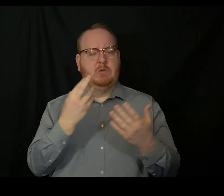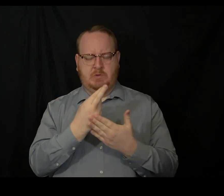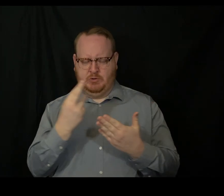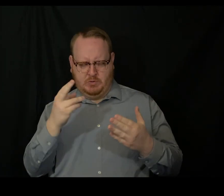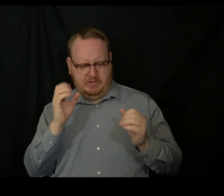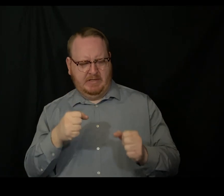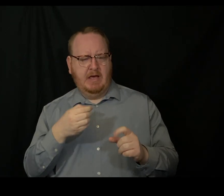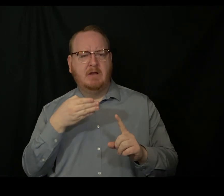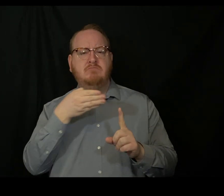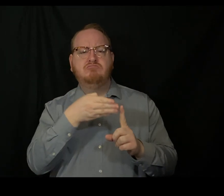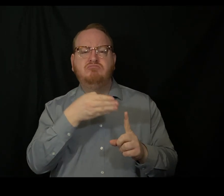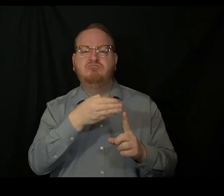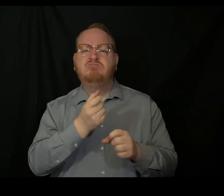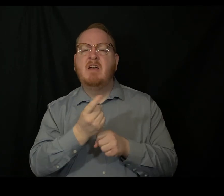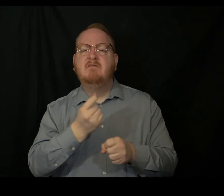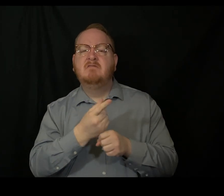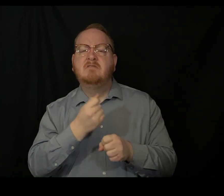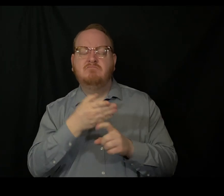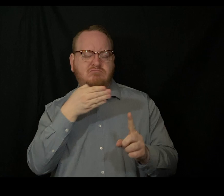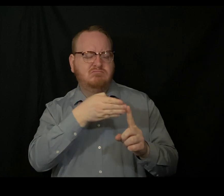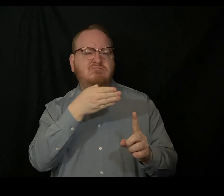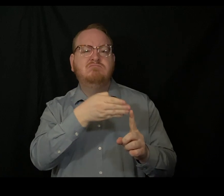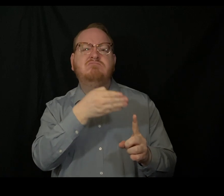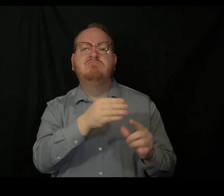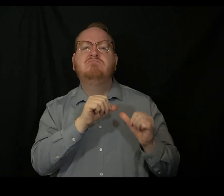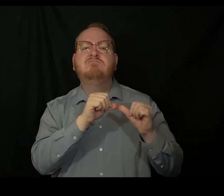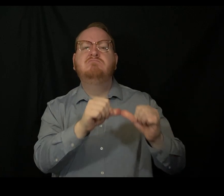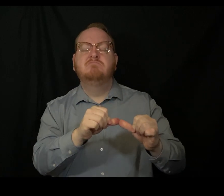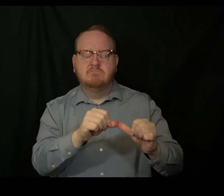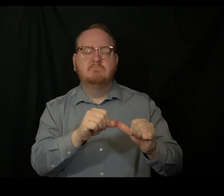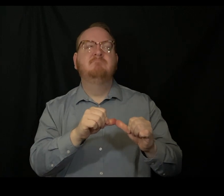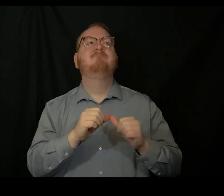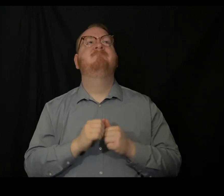could come back to every year. So my my first three, I'm going